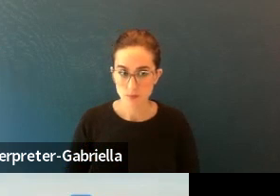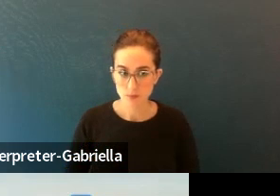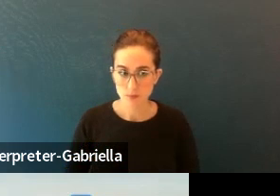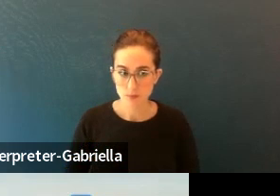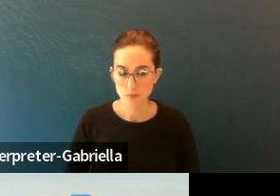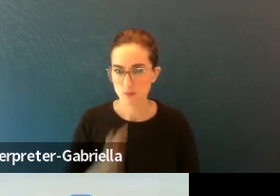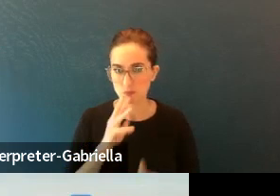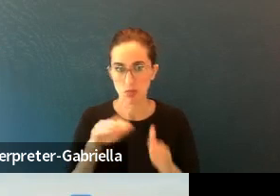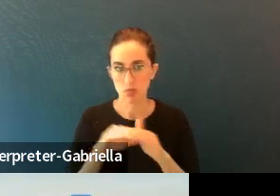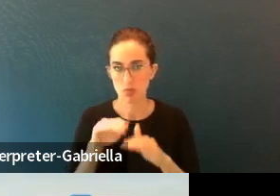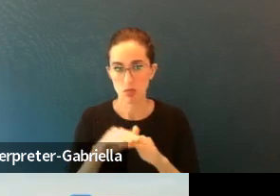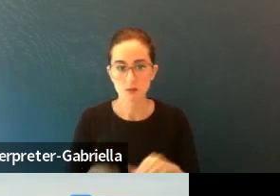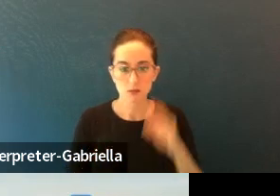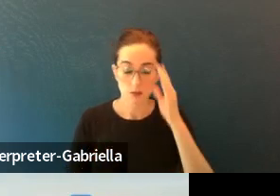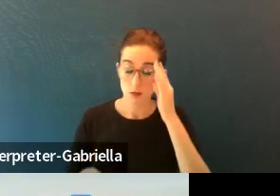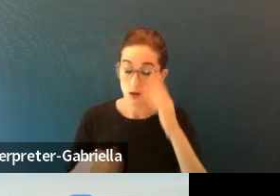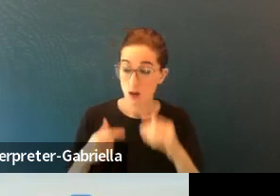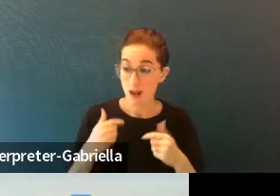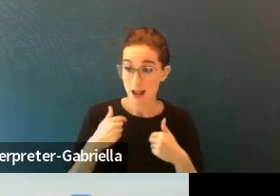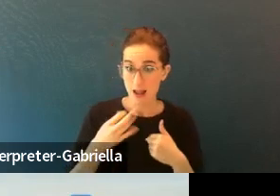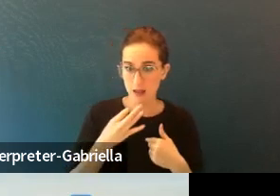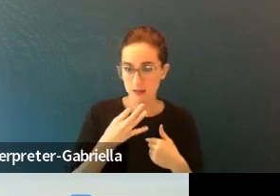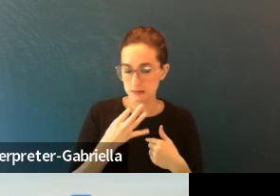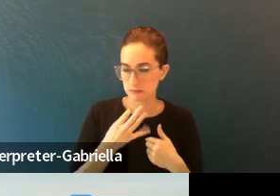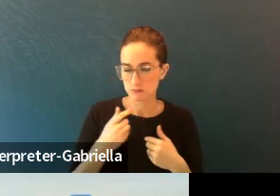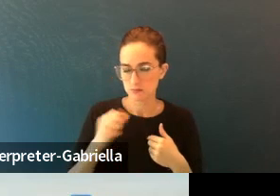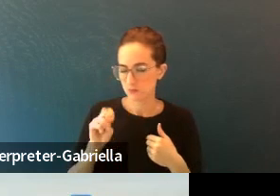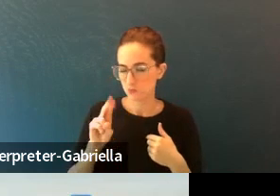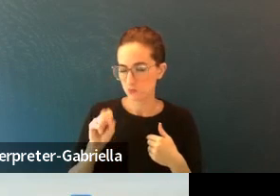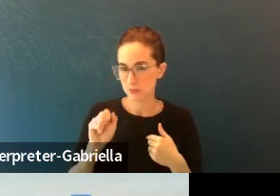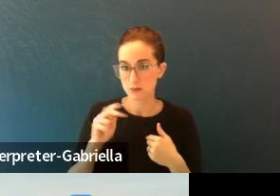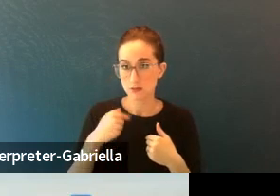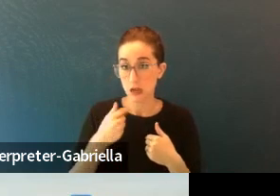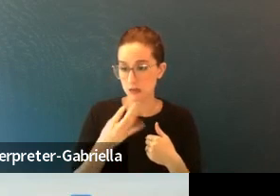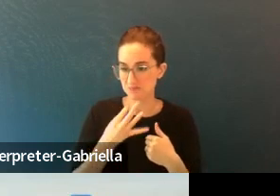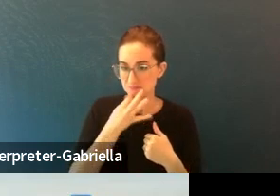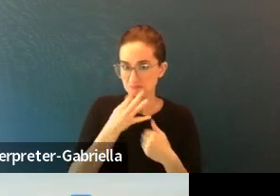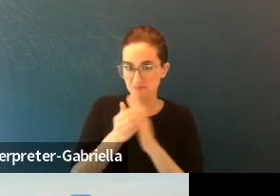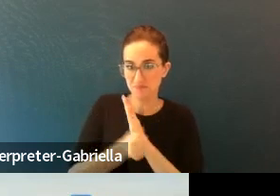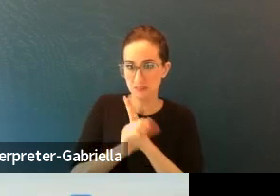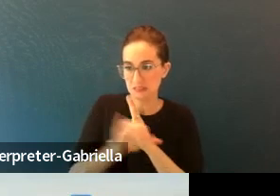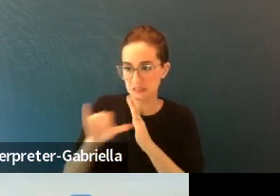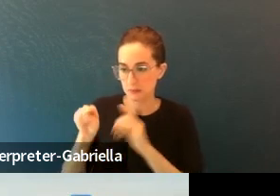I'm not quite as savvy as Joseph because I just going to the faculty